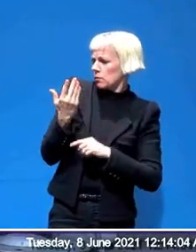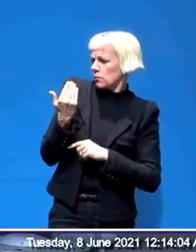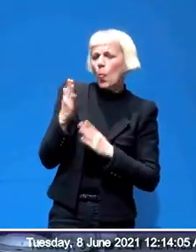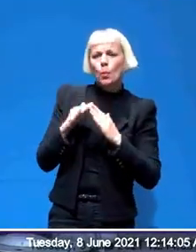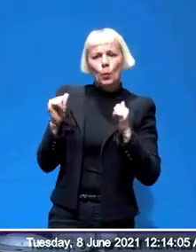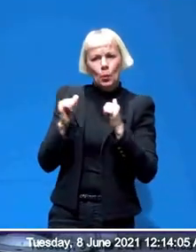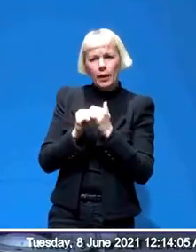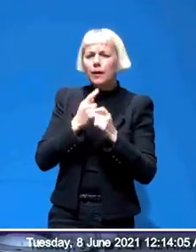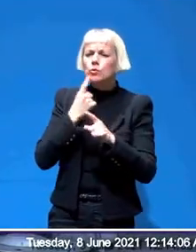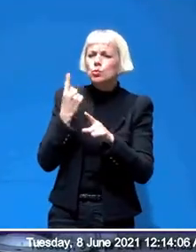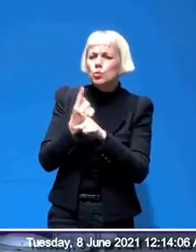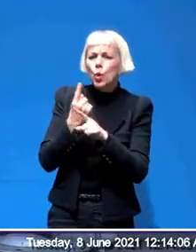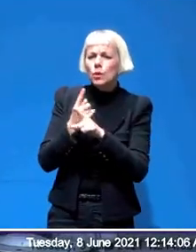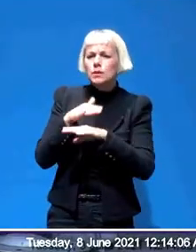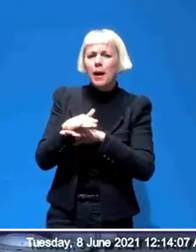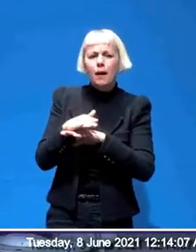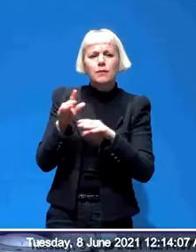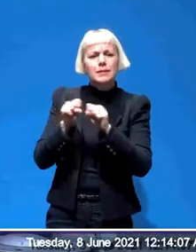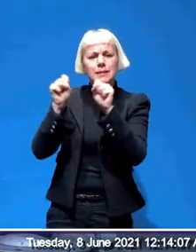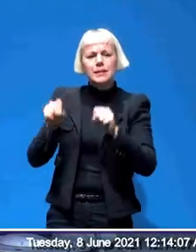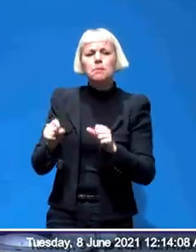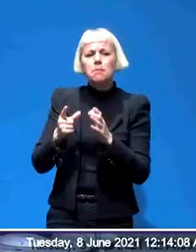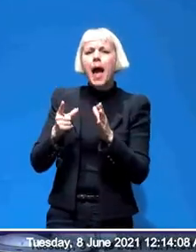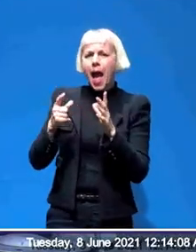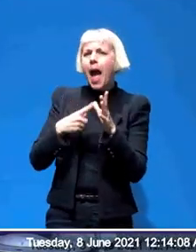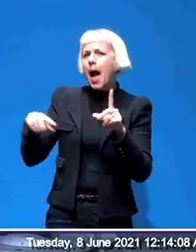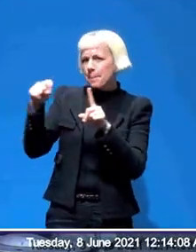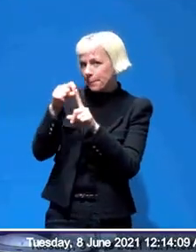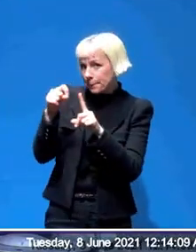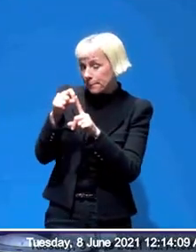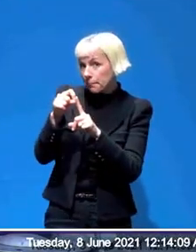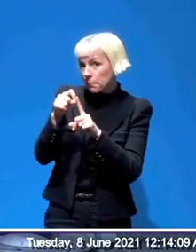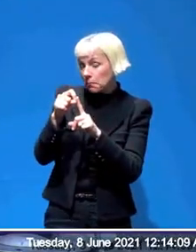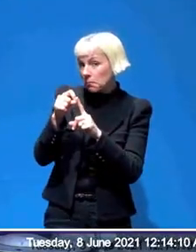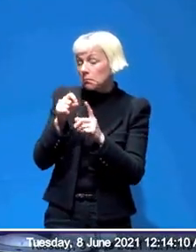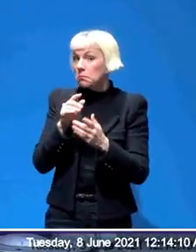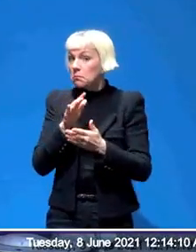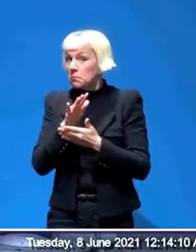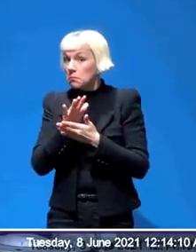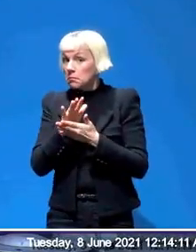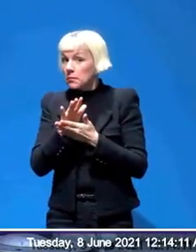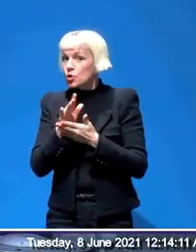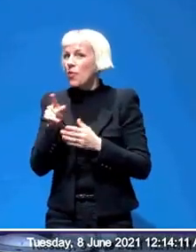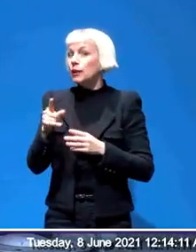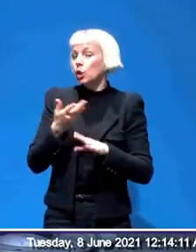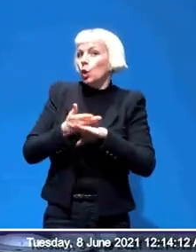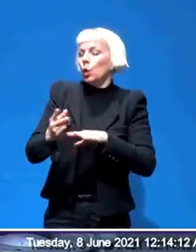of apps and that obviously is news that postdates your statement, but you read